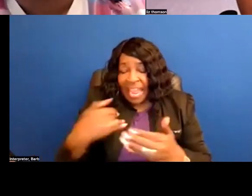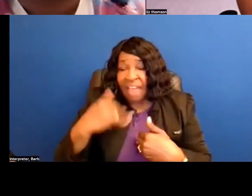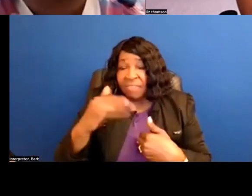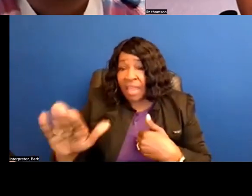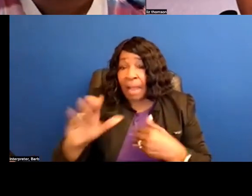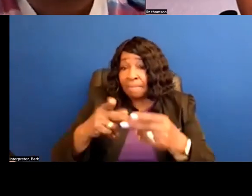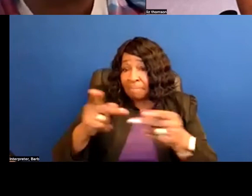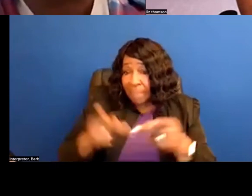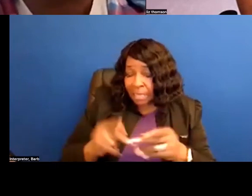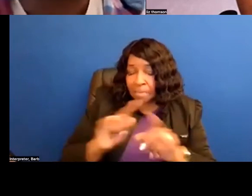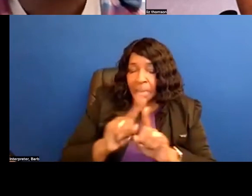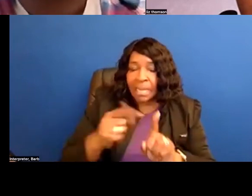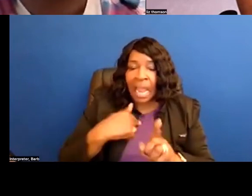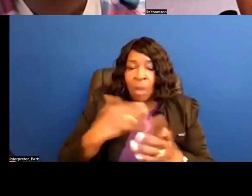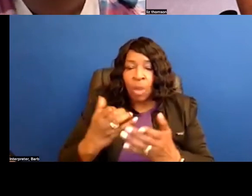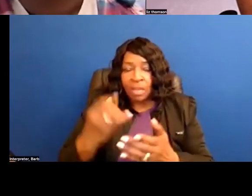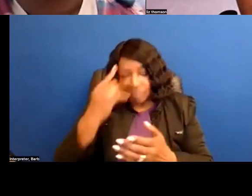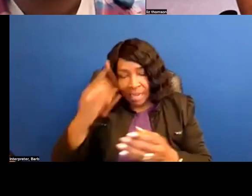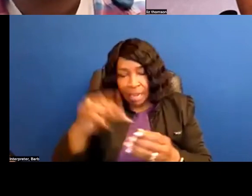how I can get information to more people.